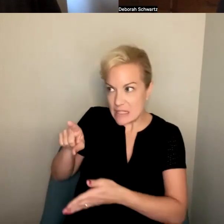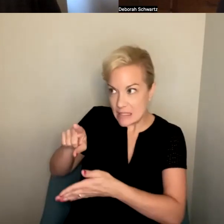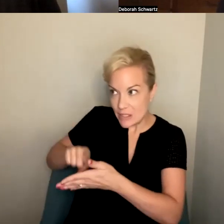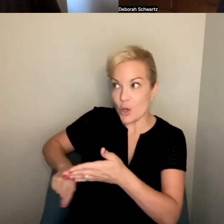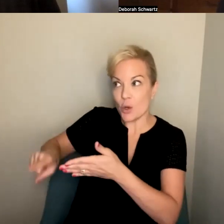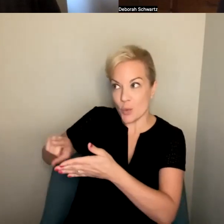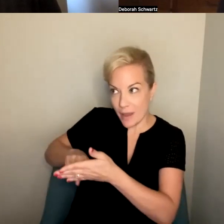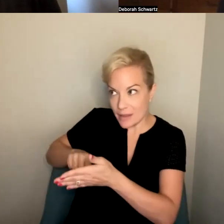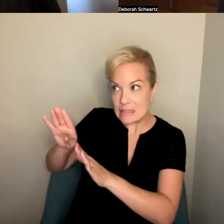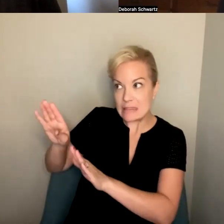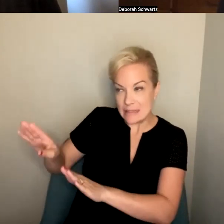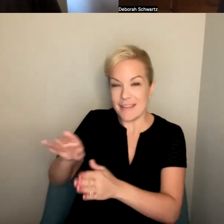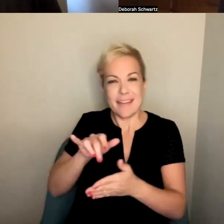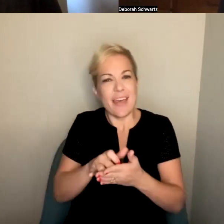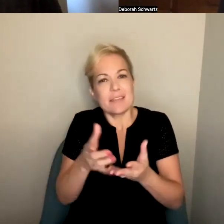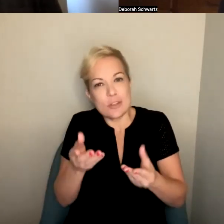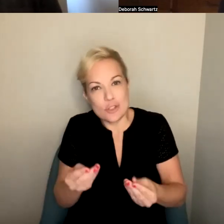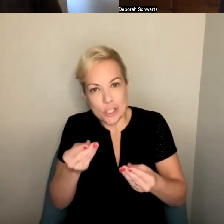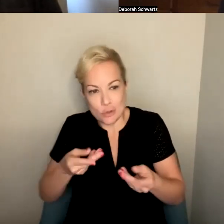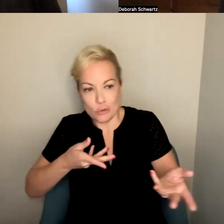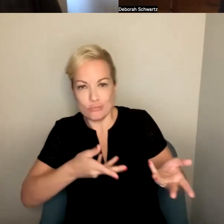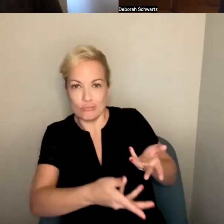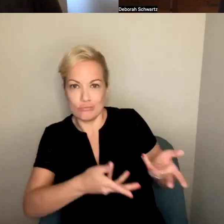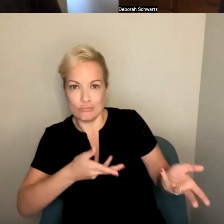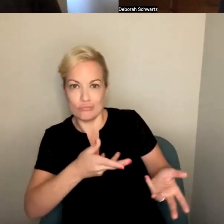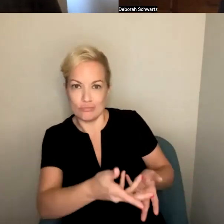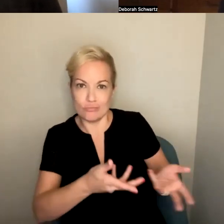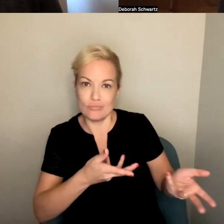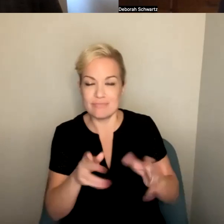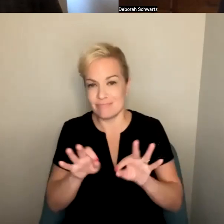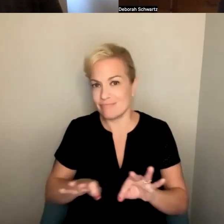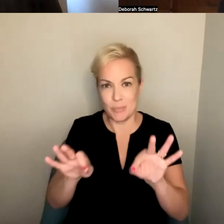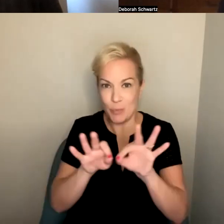part of that gentle nature too, you know, and and so like I'm excited now because I've started to